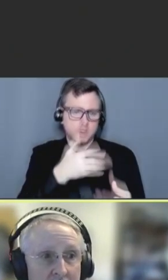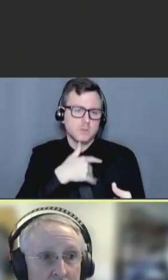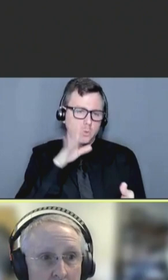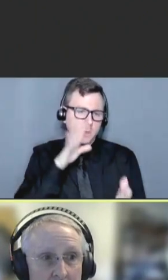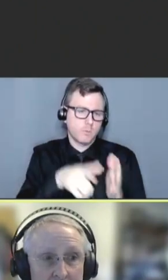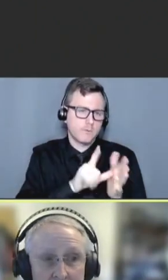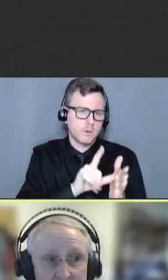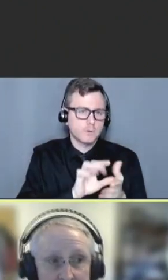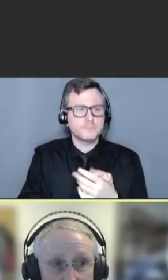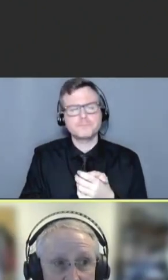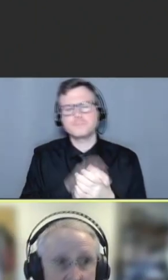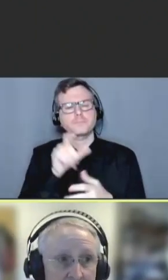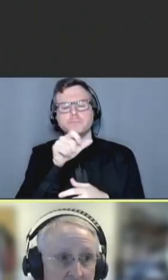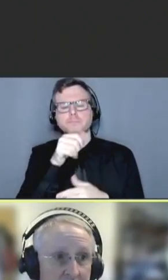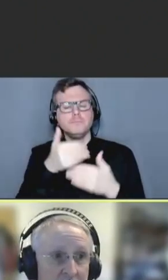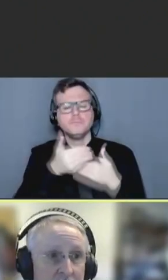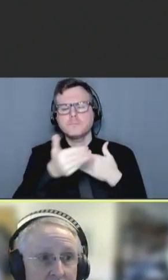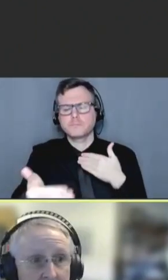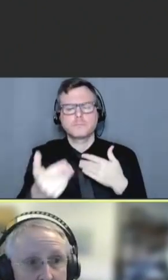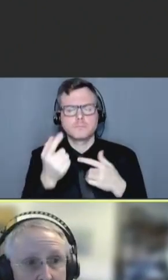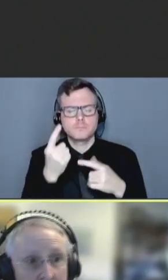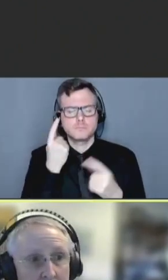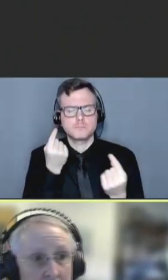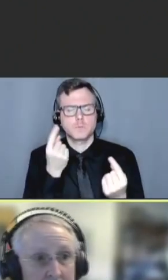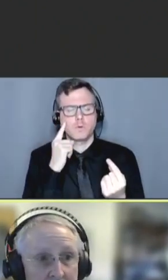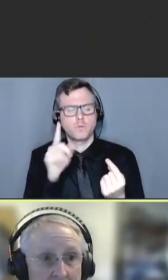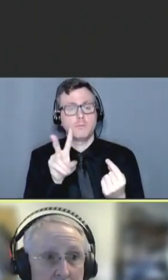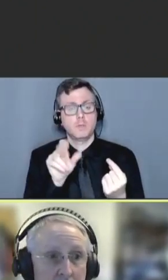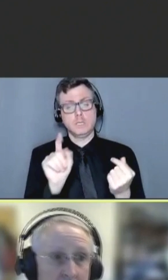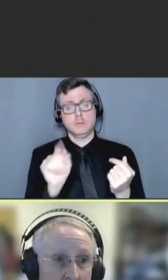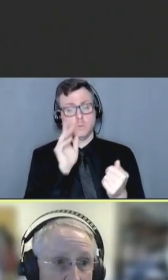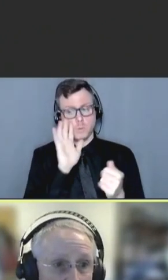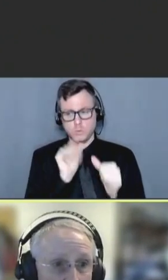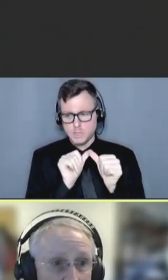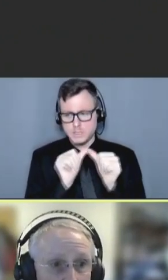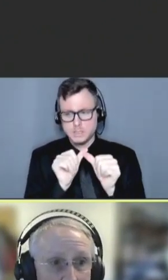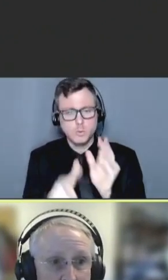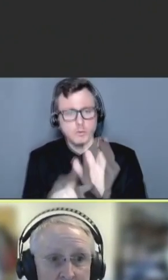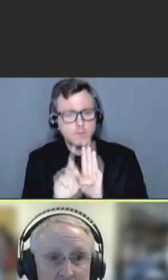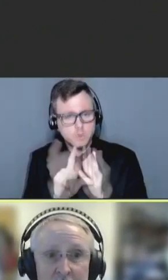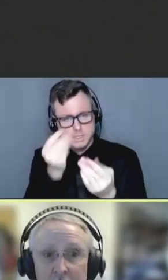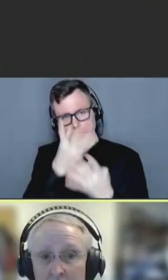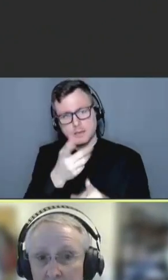So what are the next steps for VaST? Well, we will continue to review data from national safety